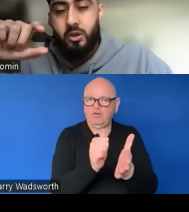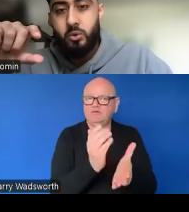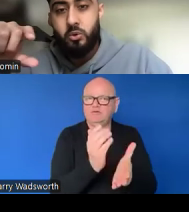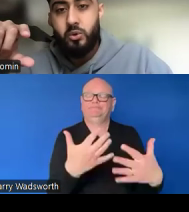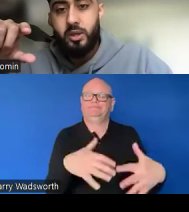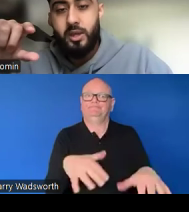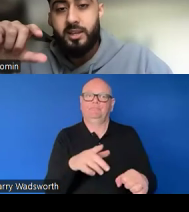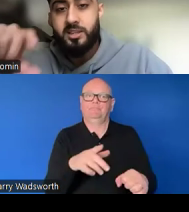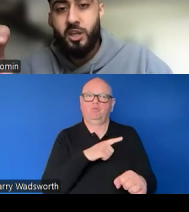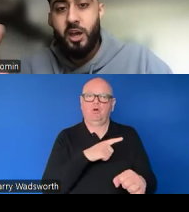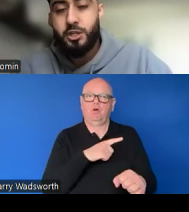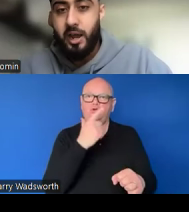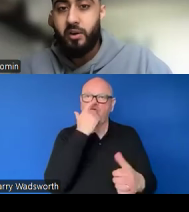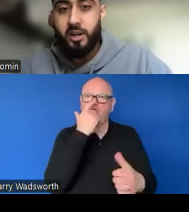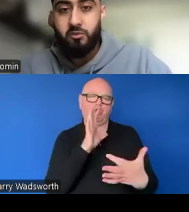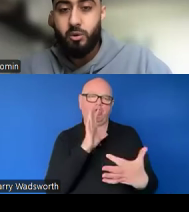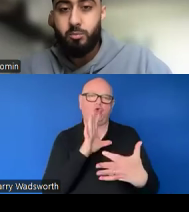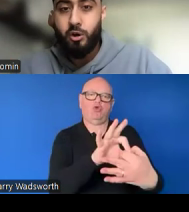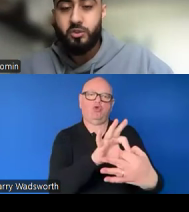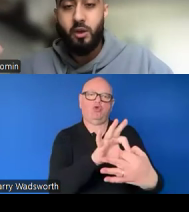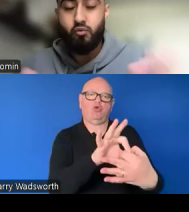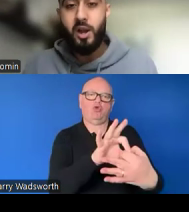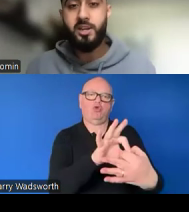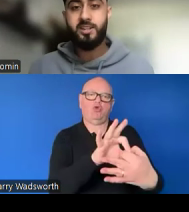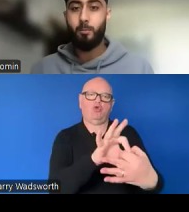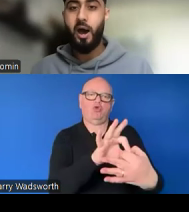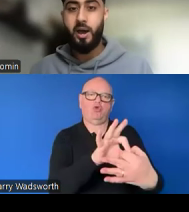who is searching directly for a product. They're ready to buy.